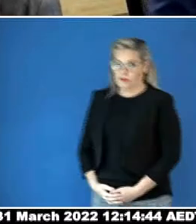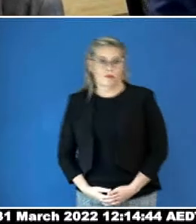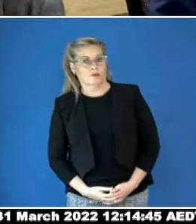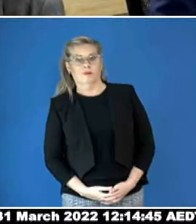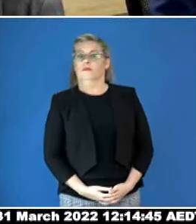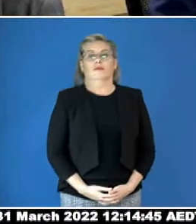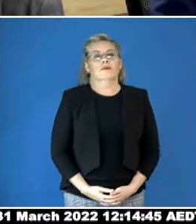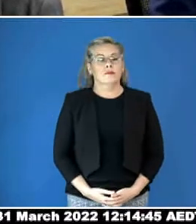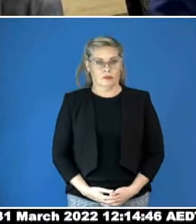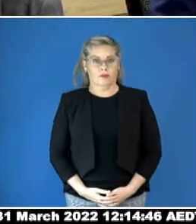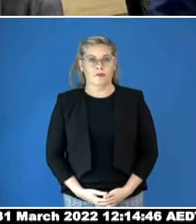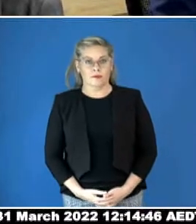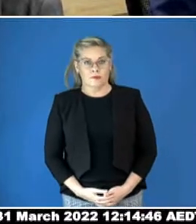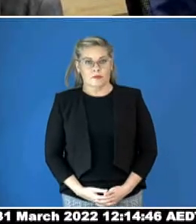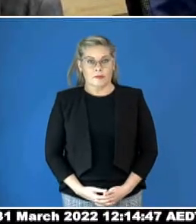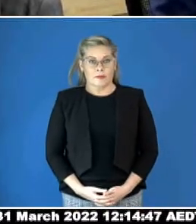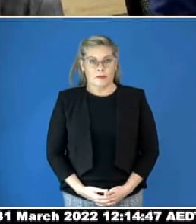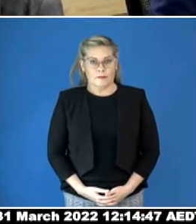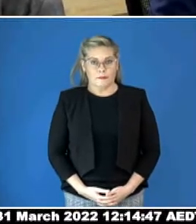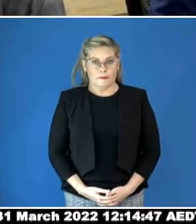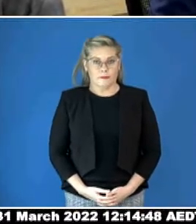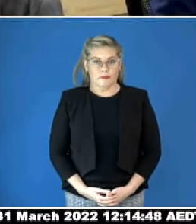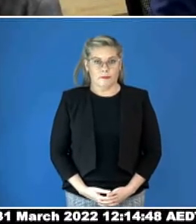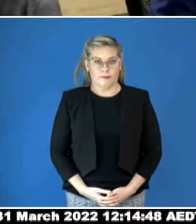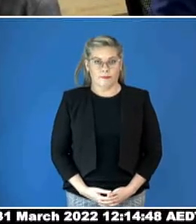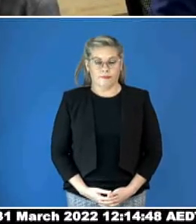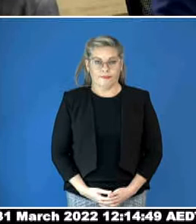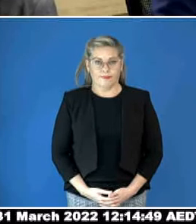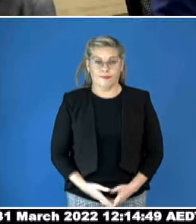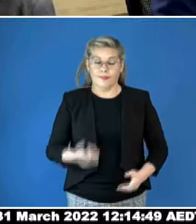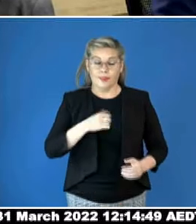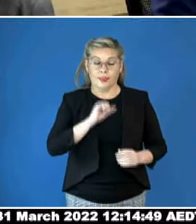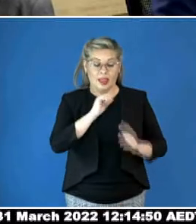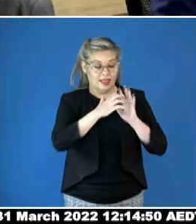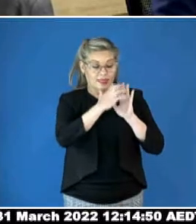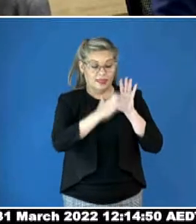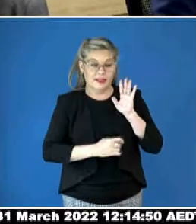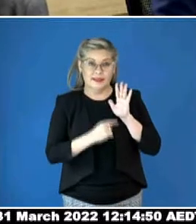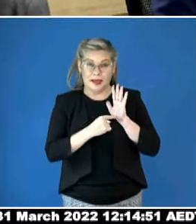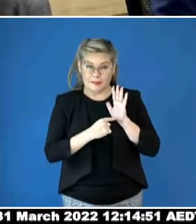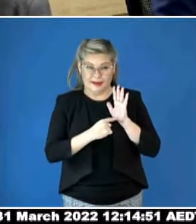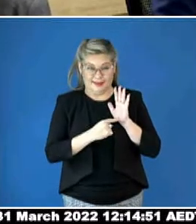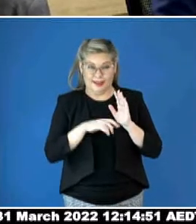Yes. MS FRASER: Ms Cumming, the statement that is recorded there at paragraph 79 is not correct, is it?